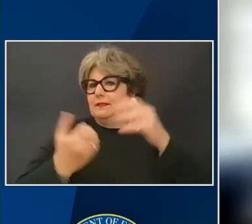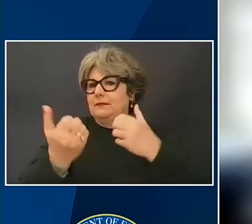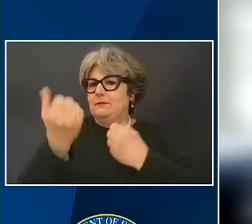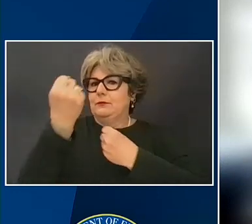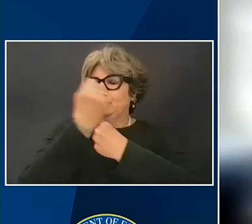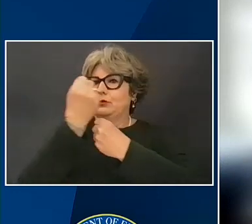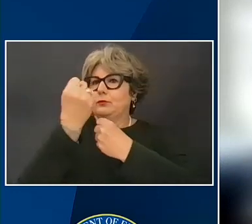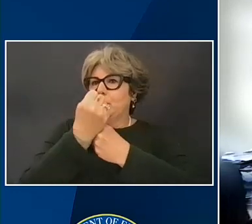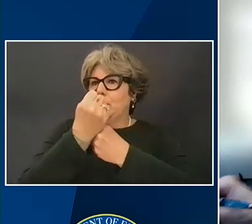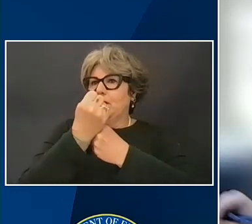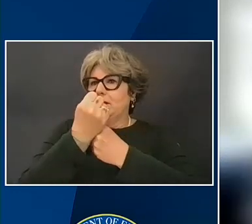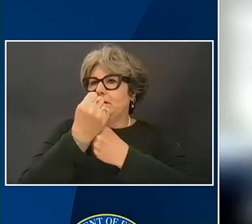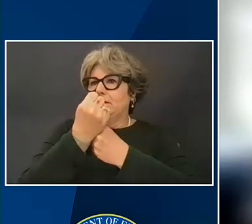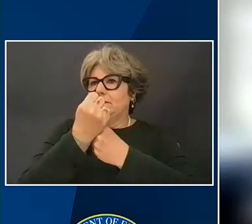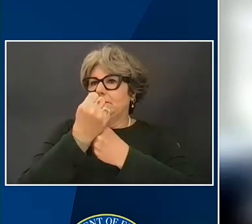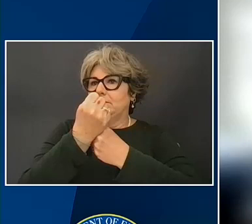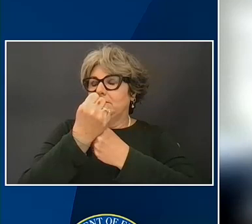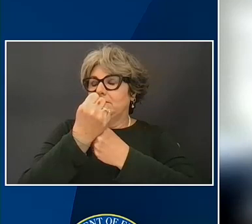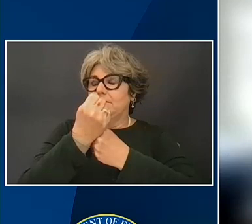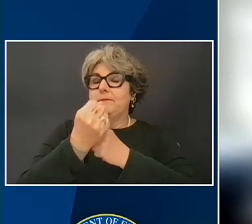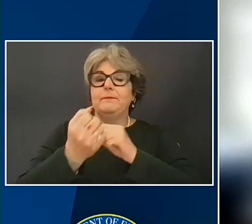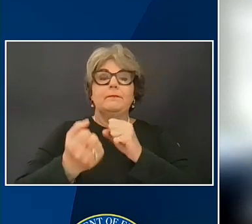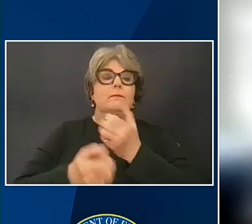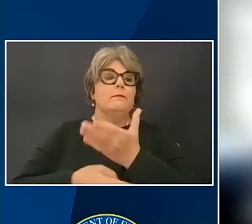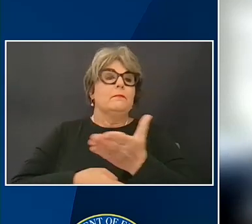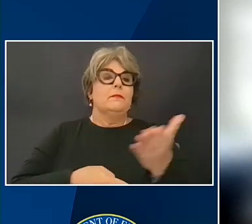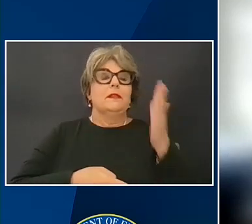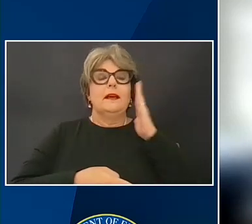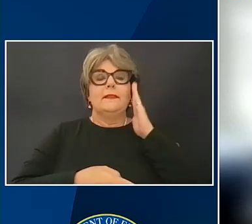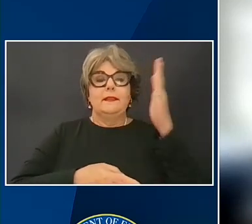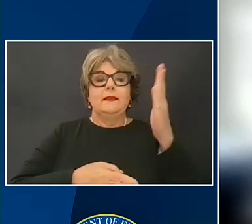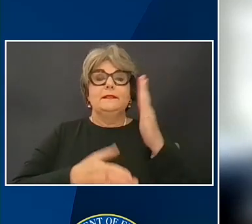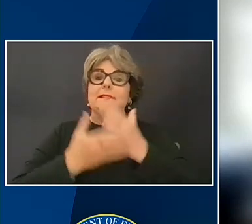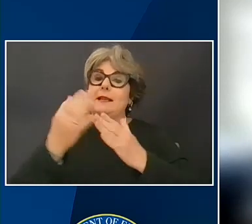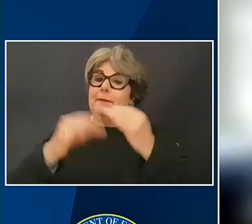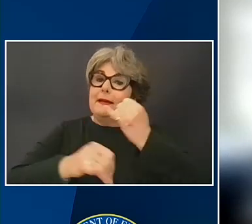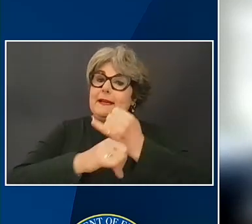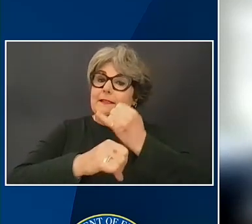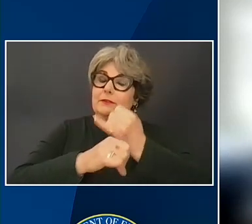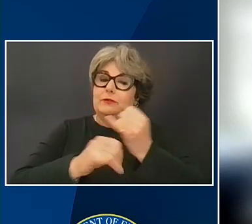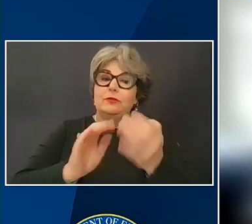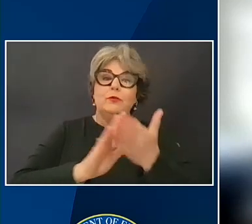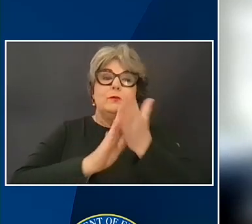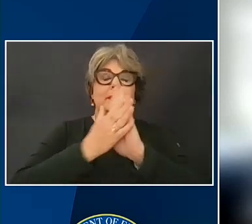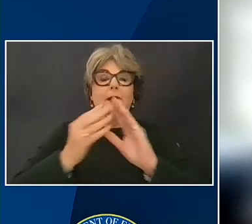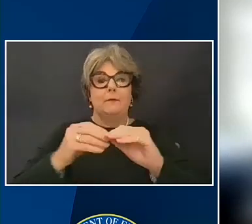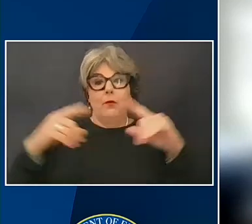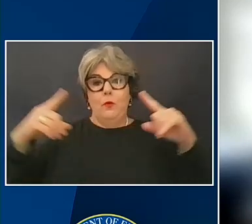in this direction, given the fact that it will at some institutions become more complicated to implement.